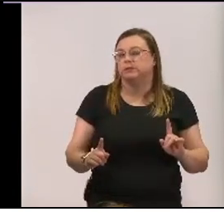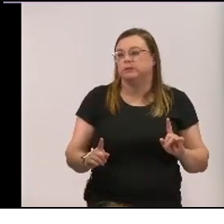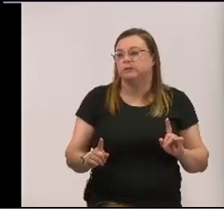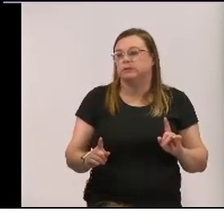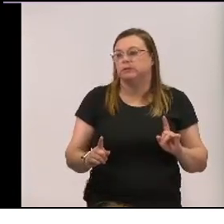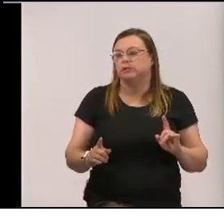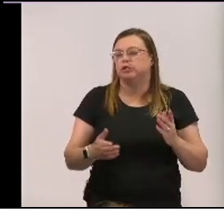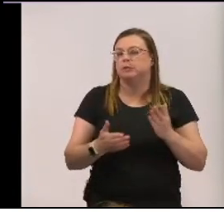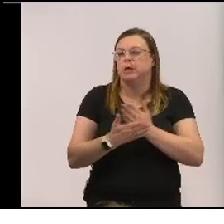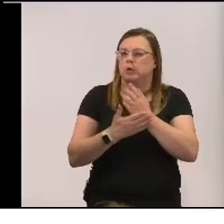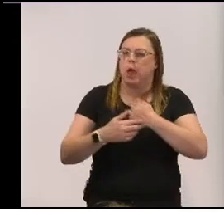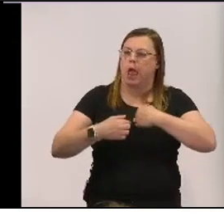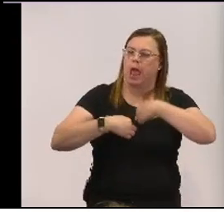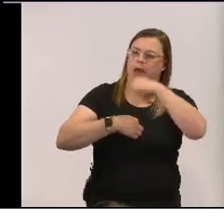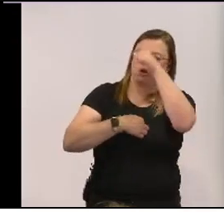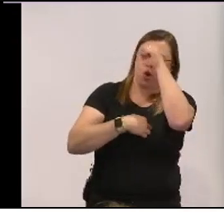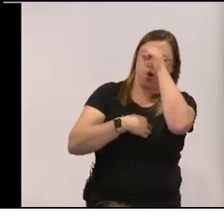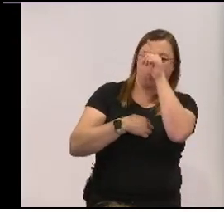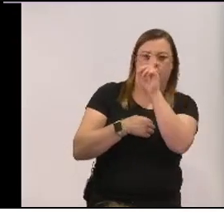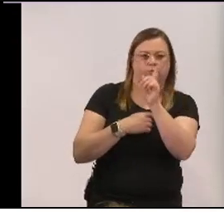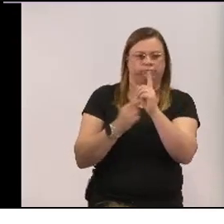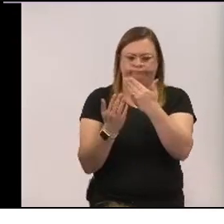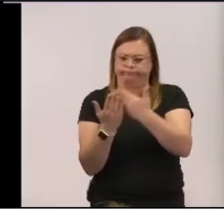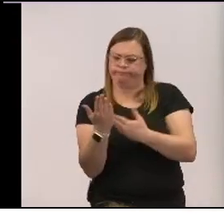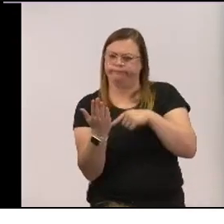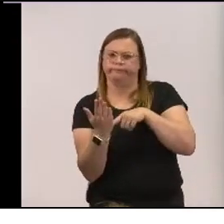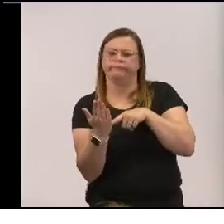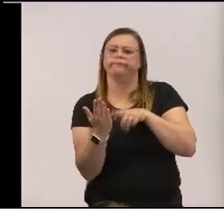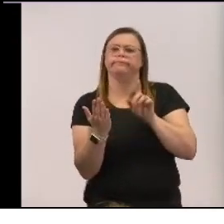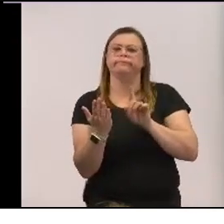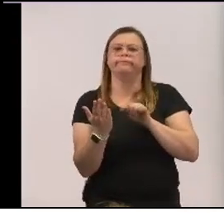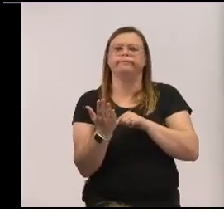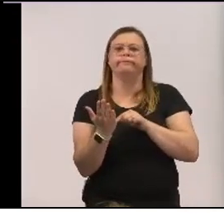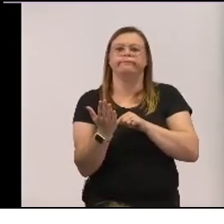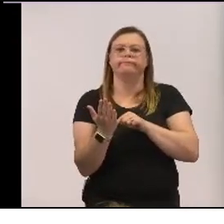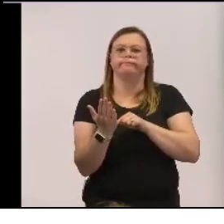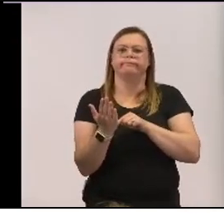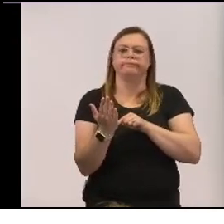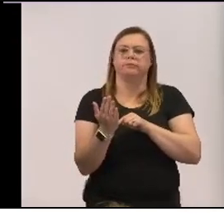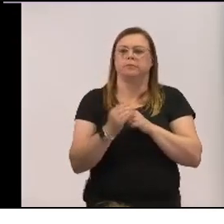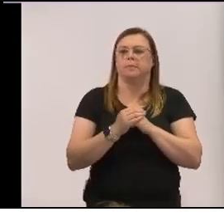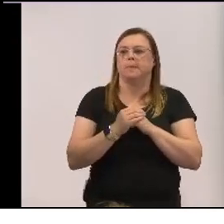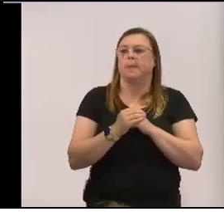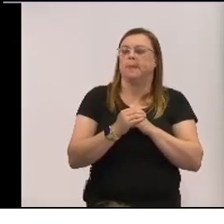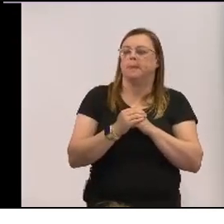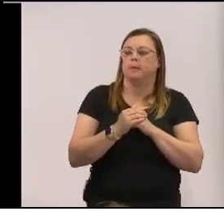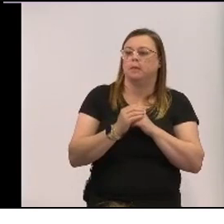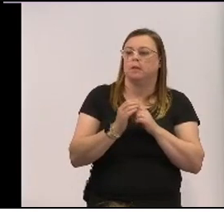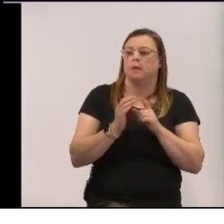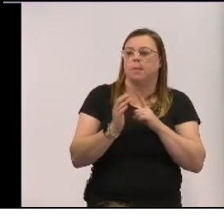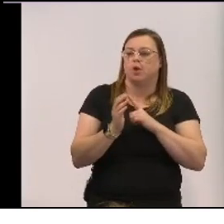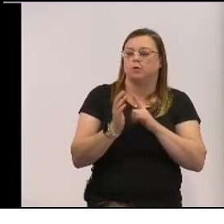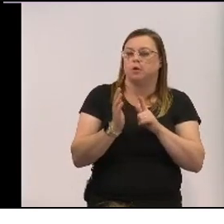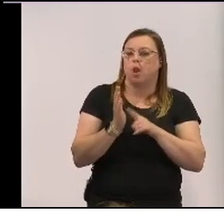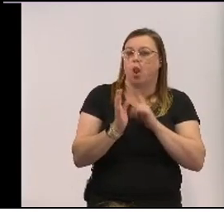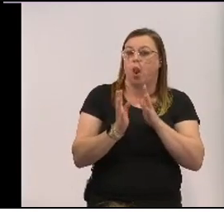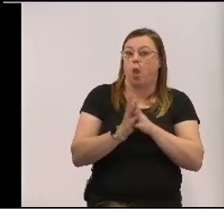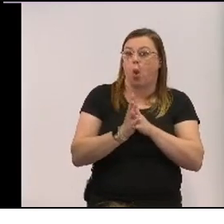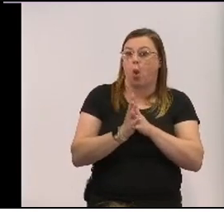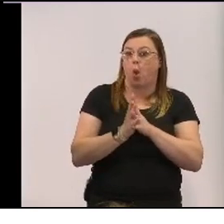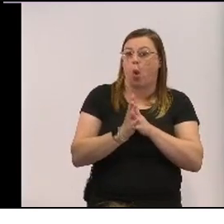up to speed with the directive just so that the legislation is not really all Greek to me